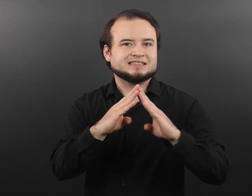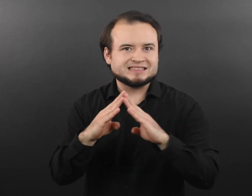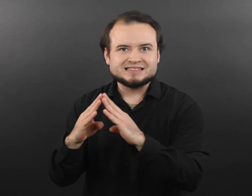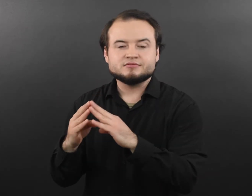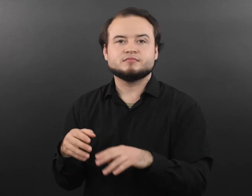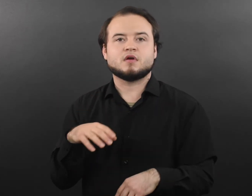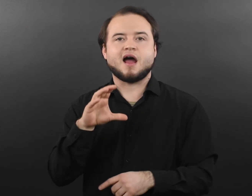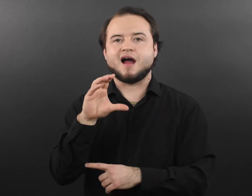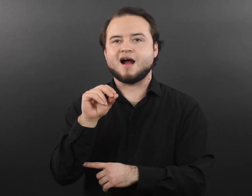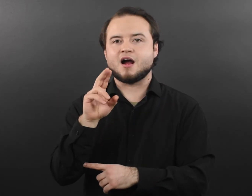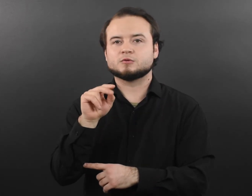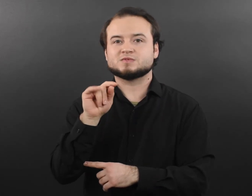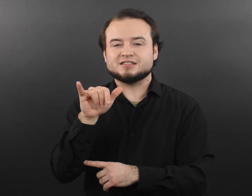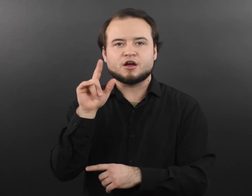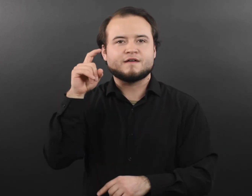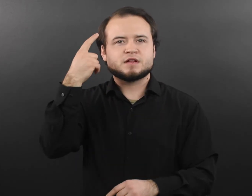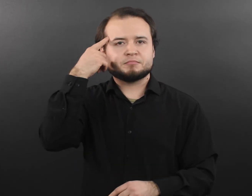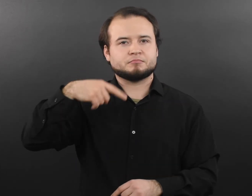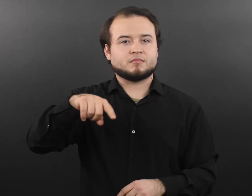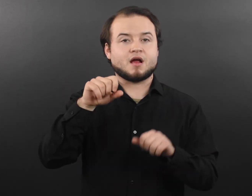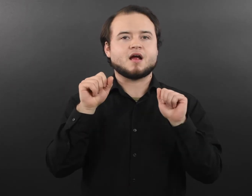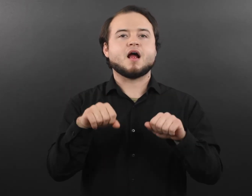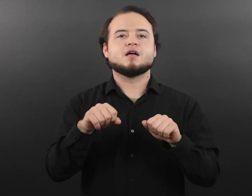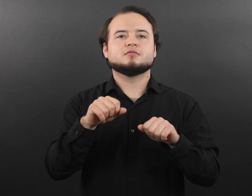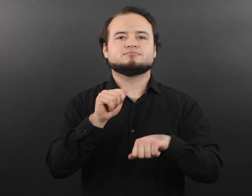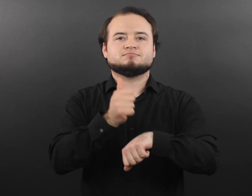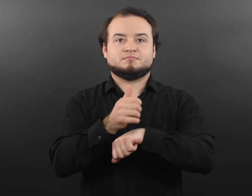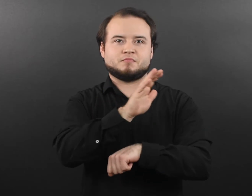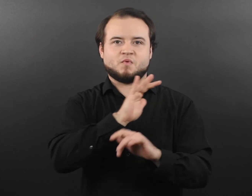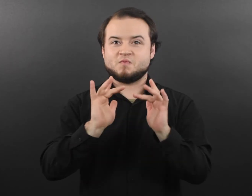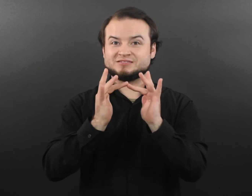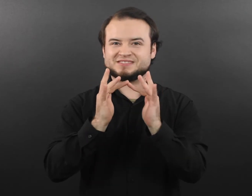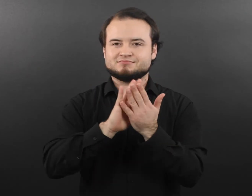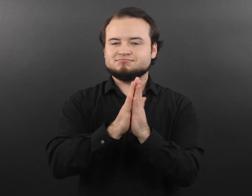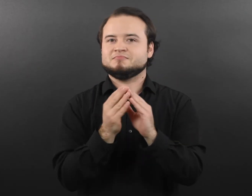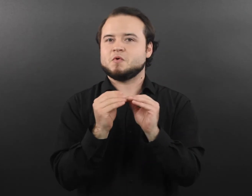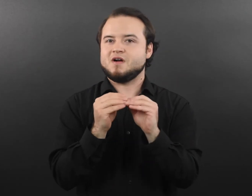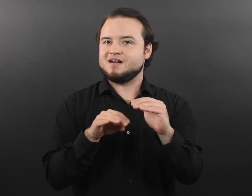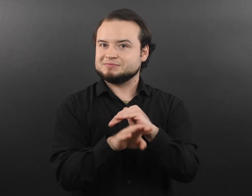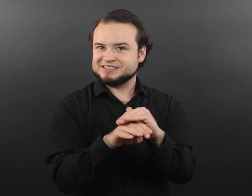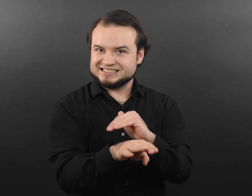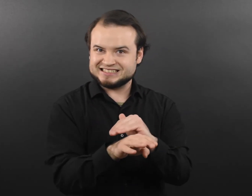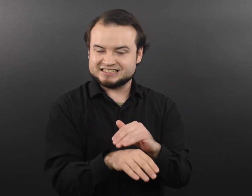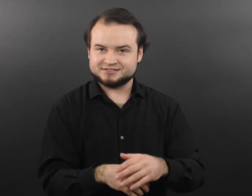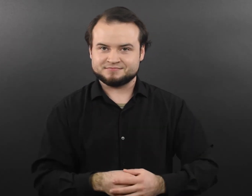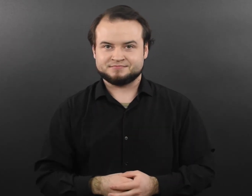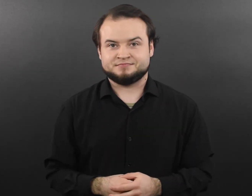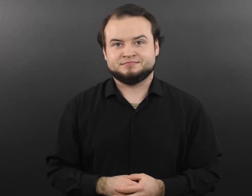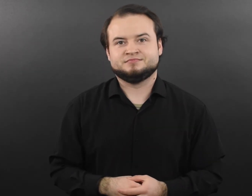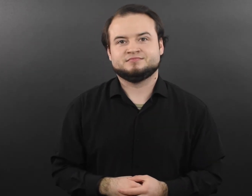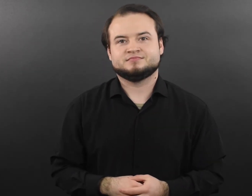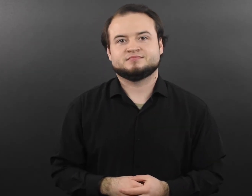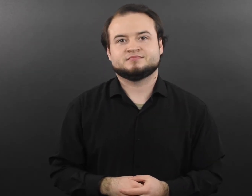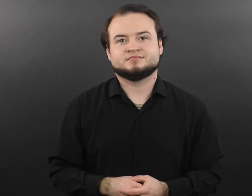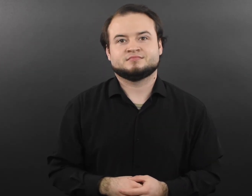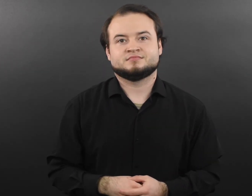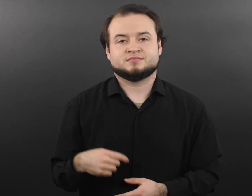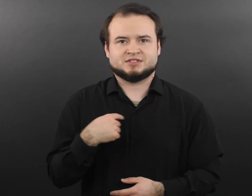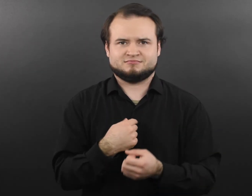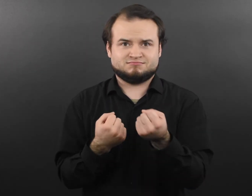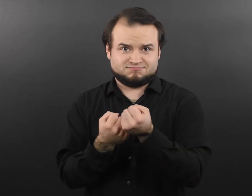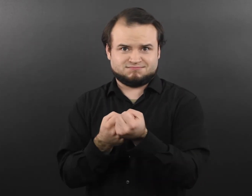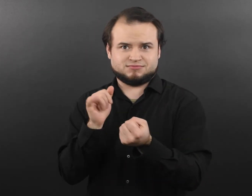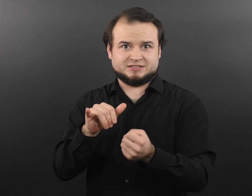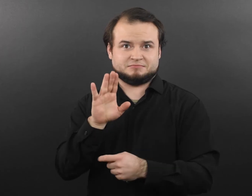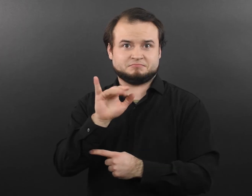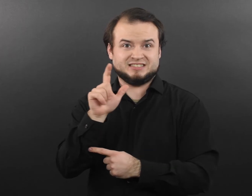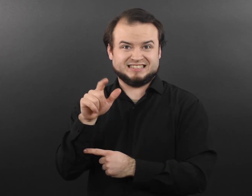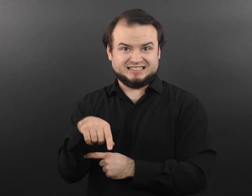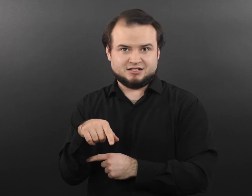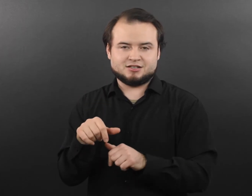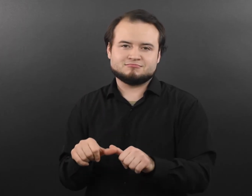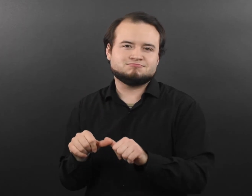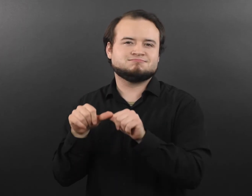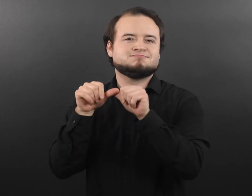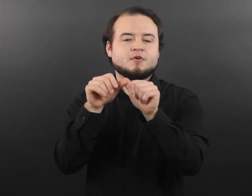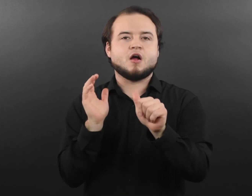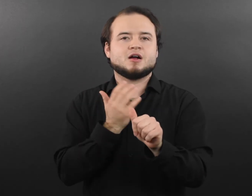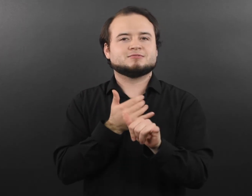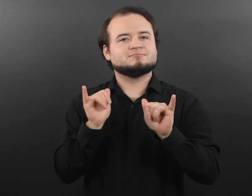governments to make their websites accessible. Supporting this bill continues MNCDHH’s long